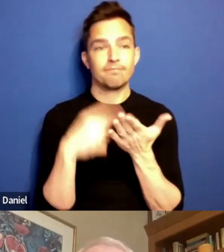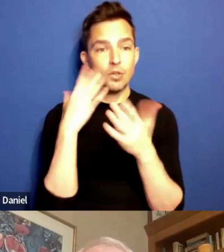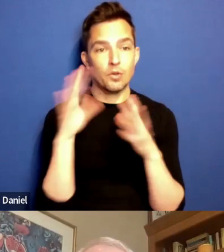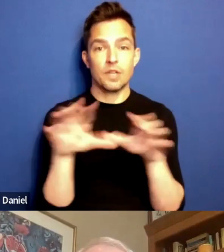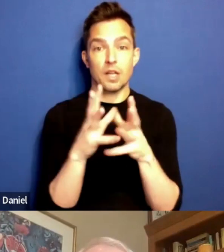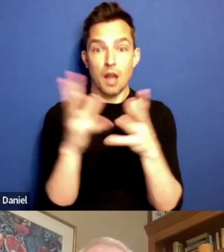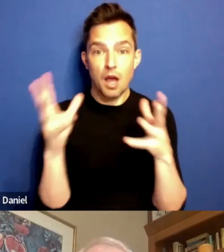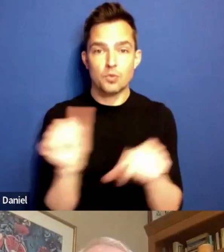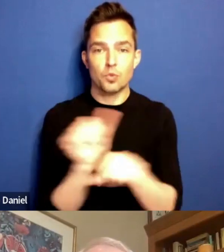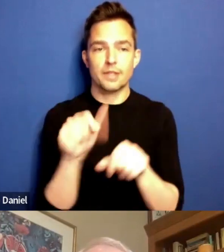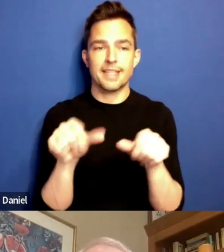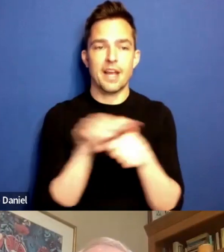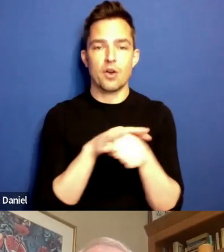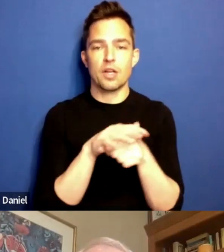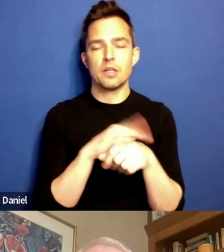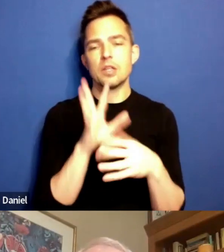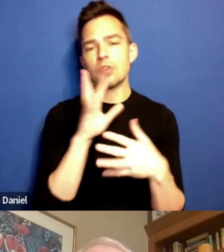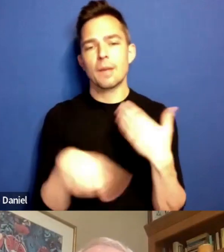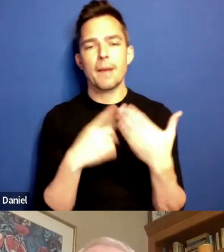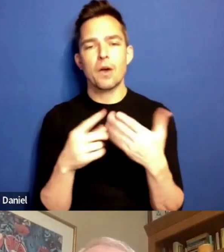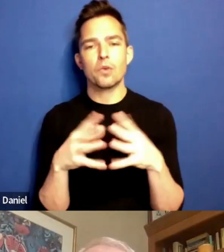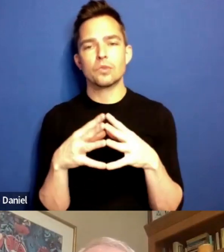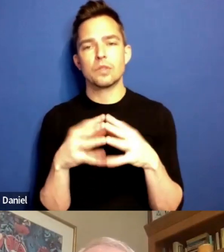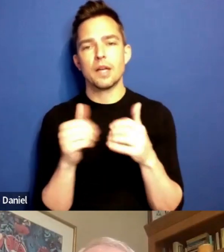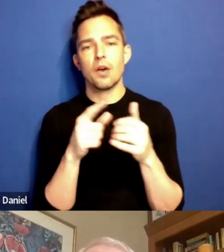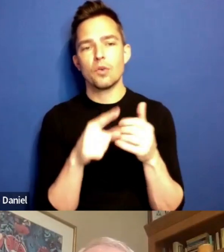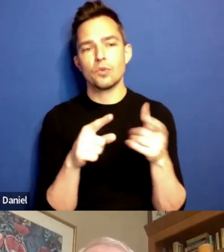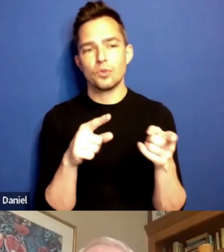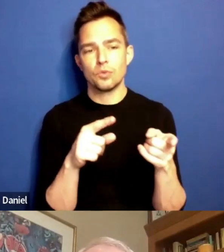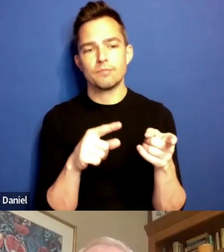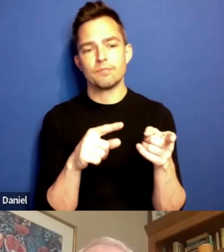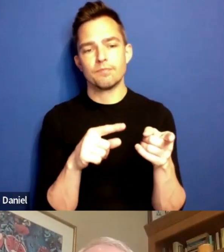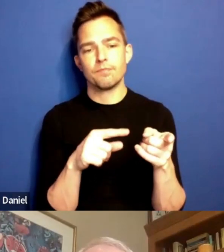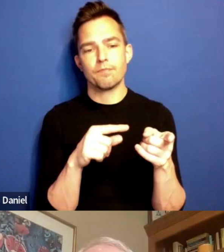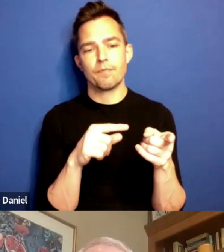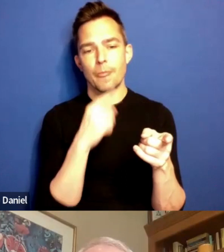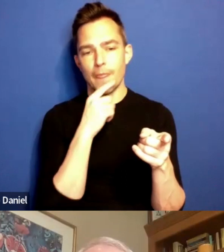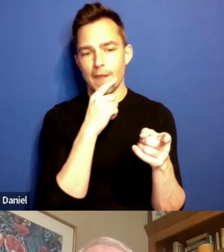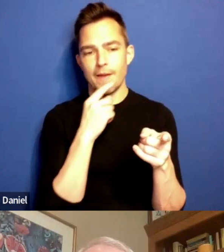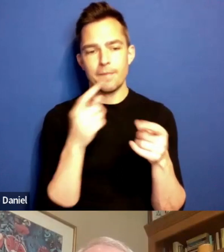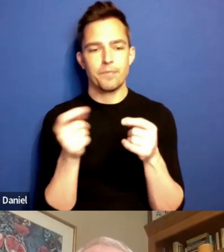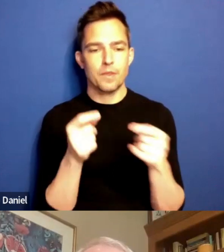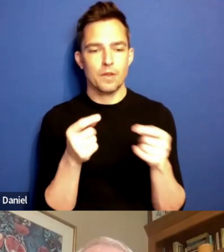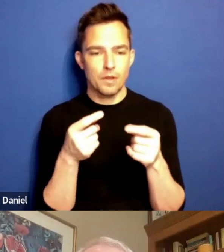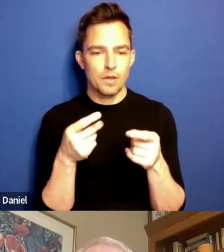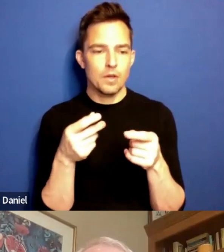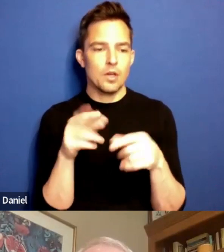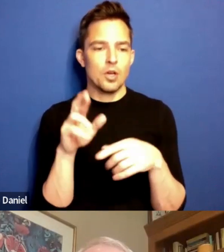in this area. Talk about how you accounted for poor recall. And there's a lot of comments about